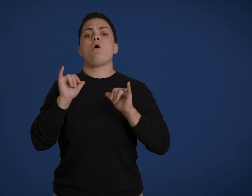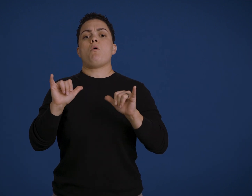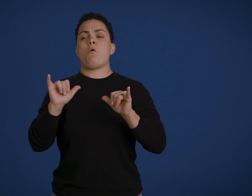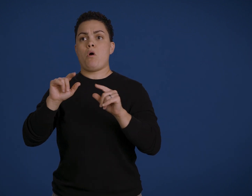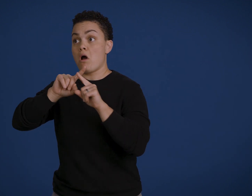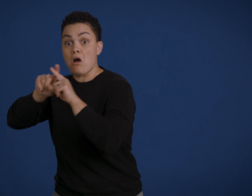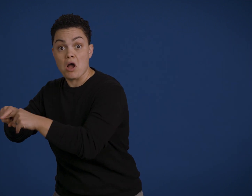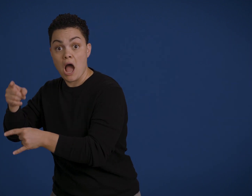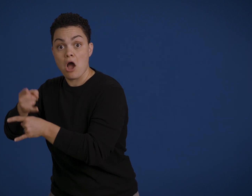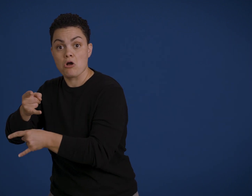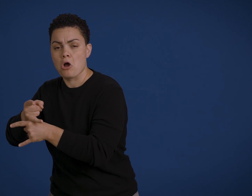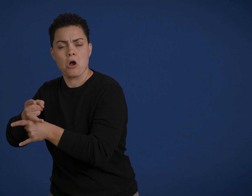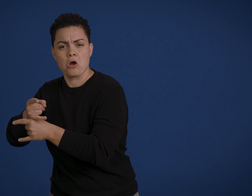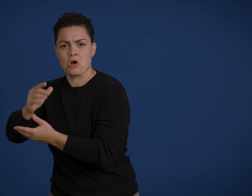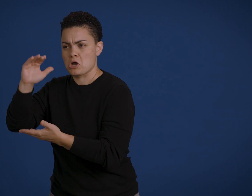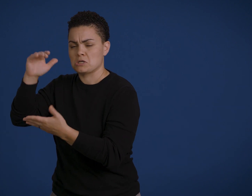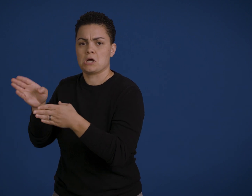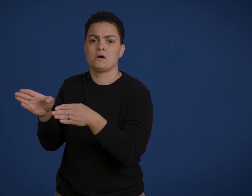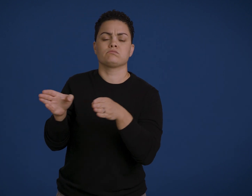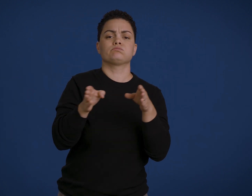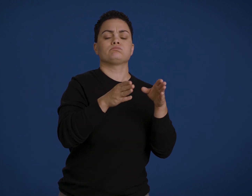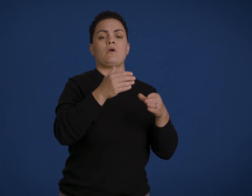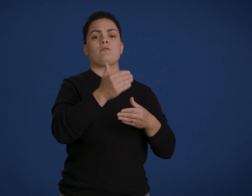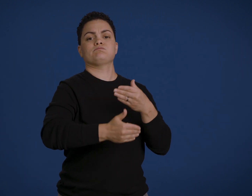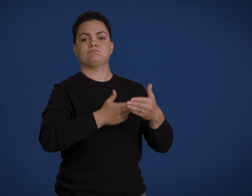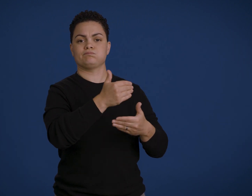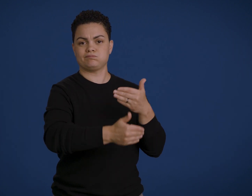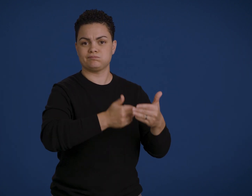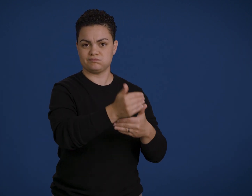Benzos will help with a smooth transition out of alcohol dependence.